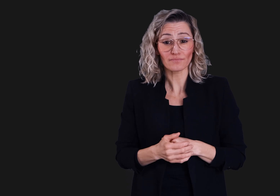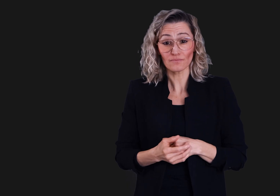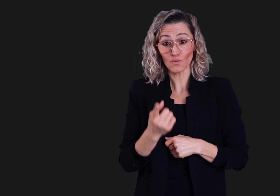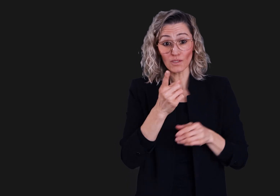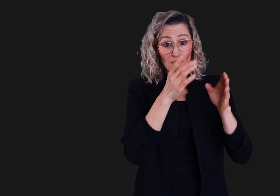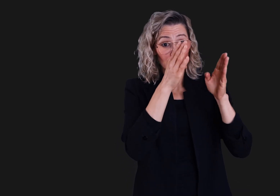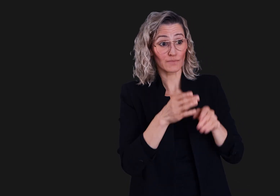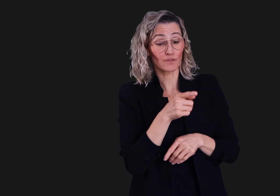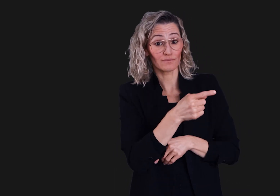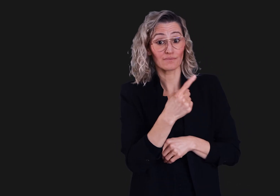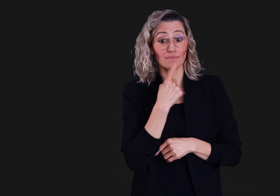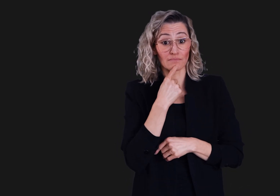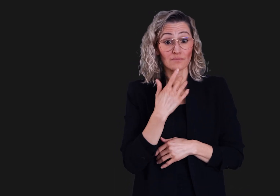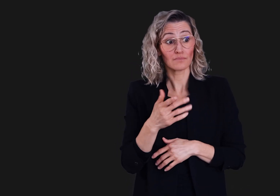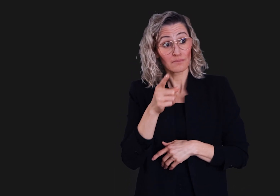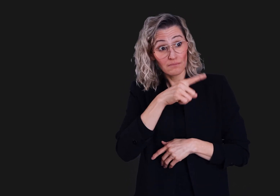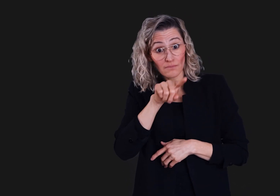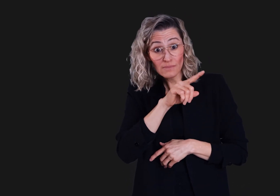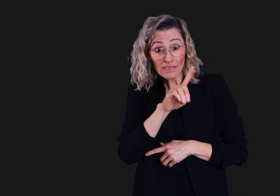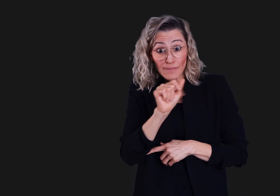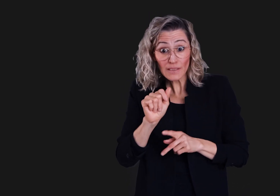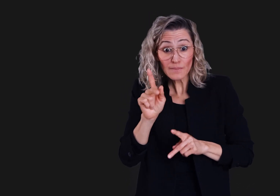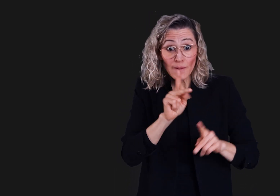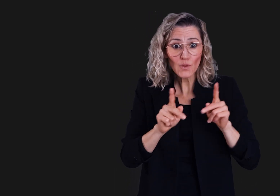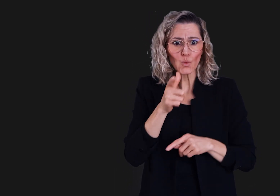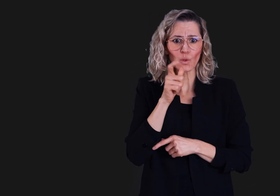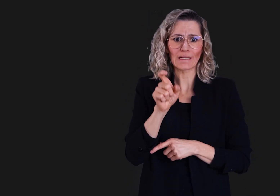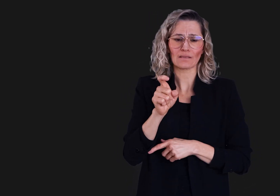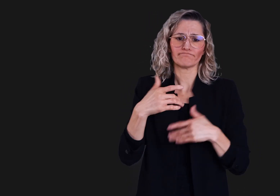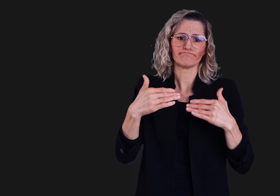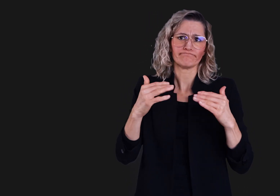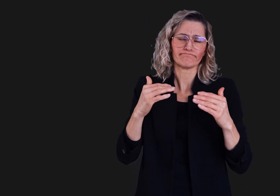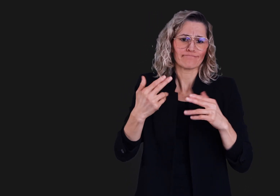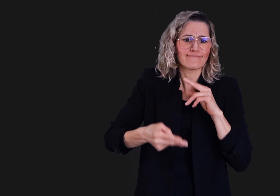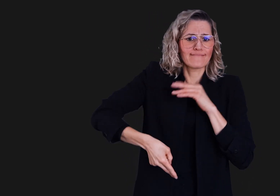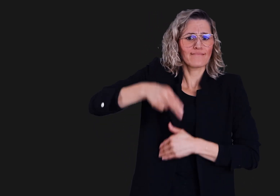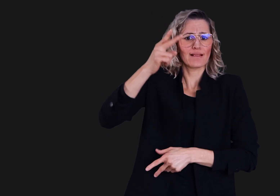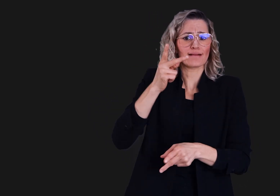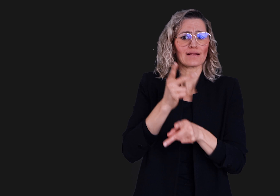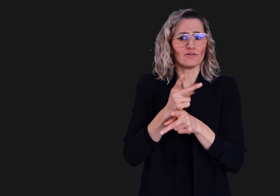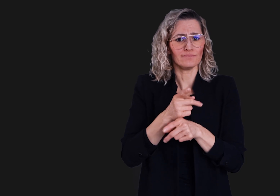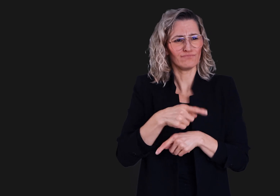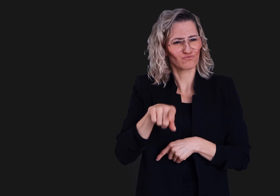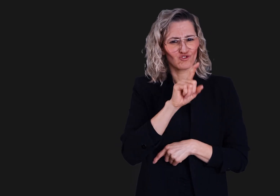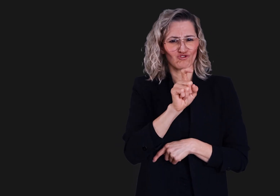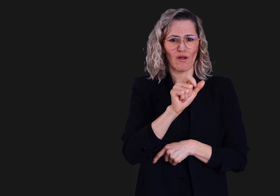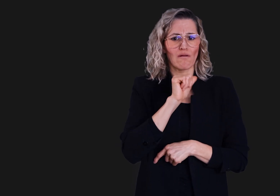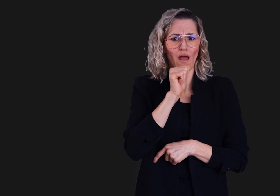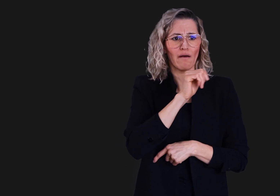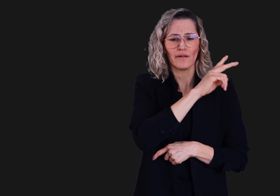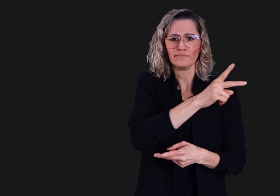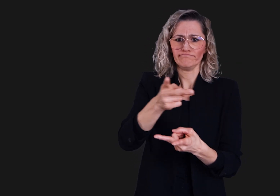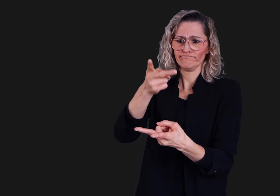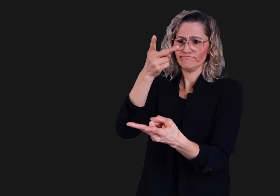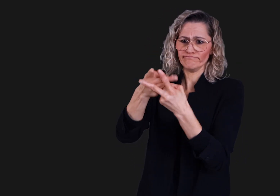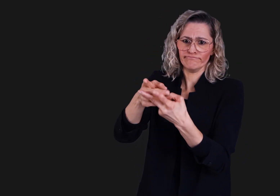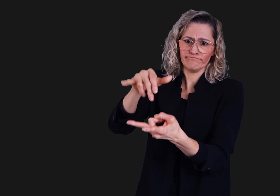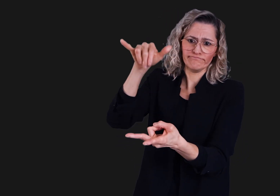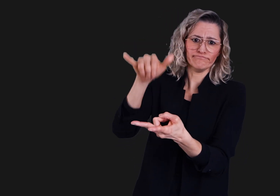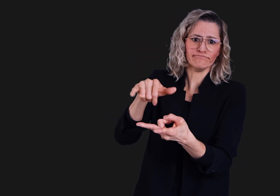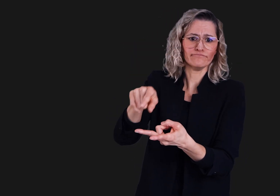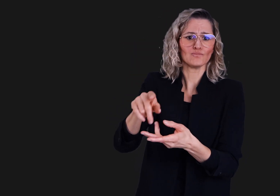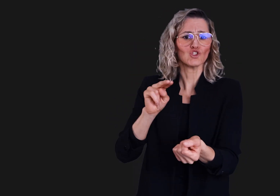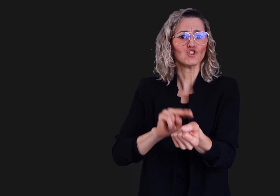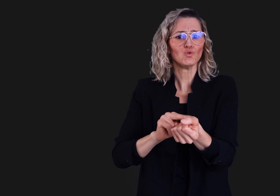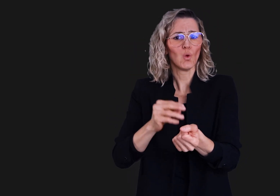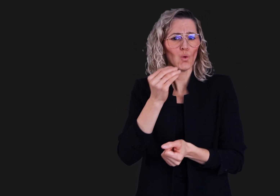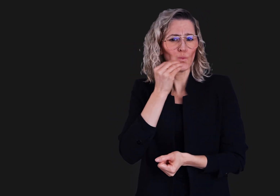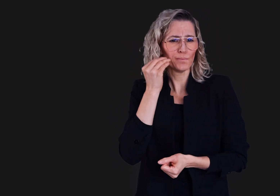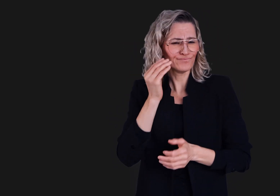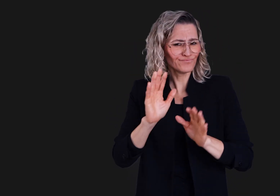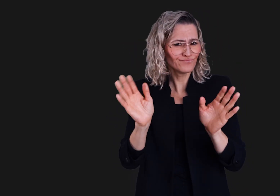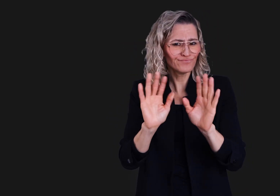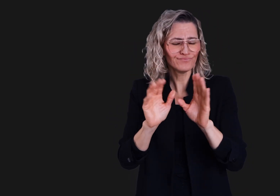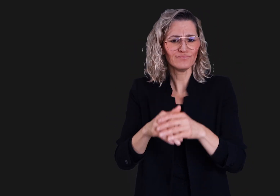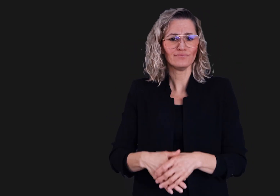One person said people with disabilities who have high care needs should not be “warehoused” in nursing homes.